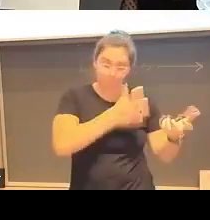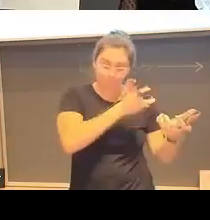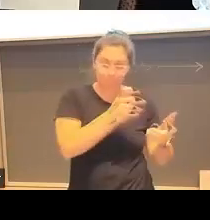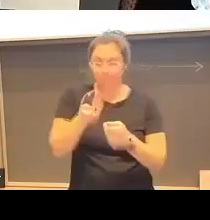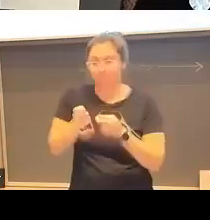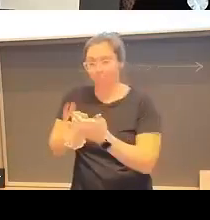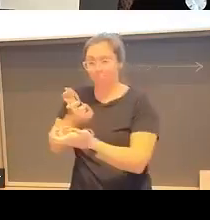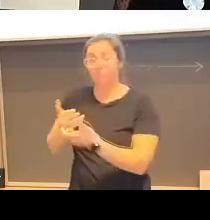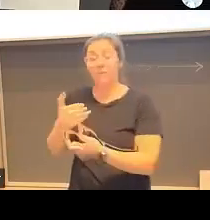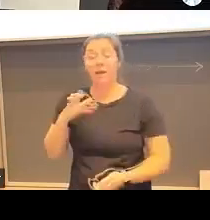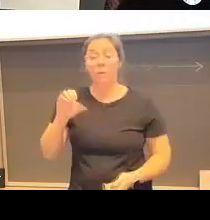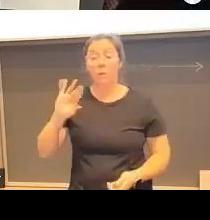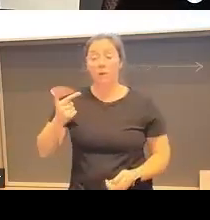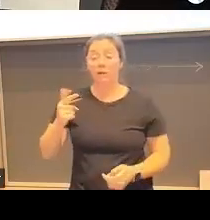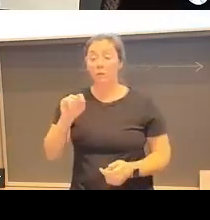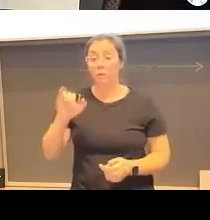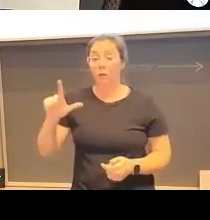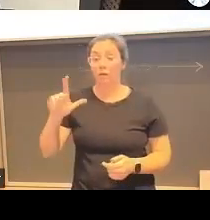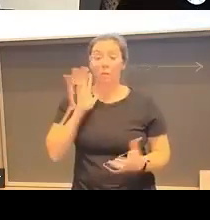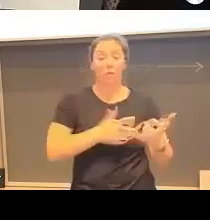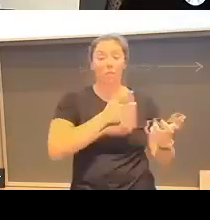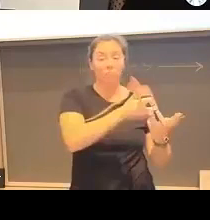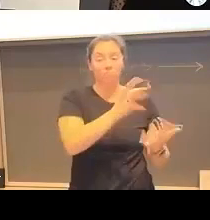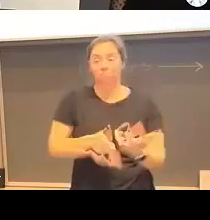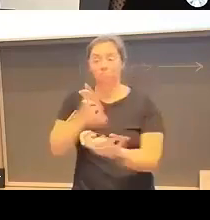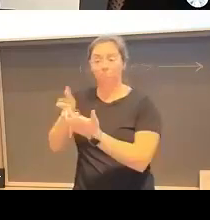tools that we utilize across these different spaces so there are standards that we have